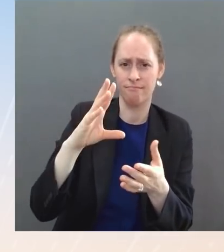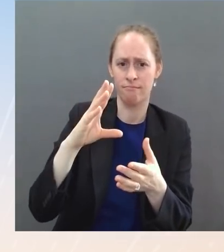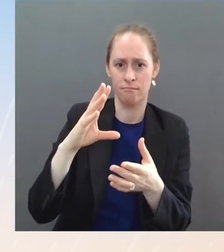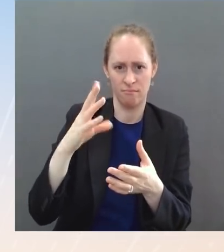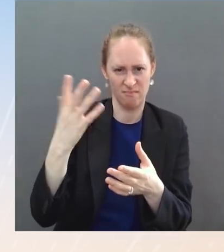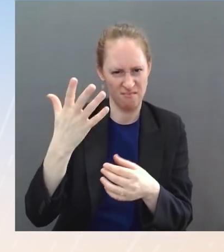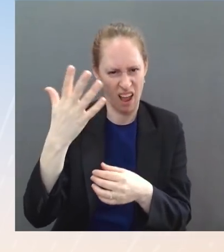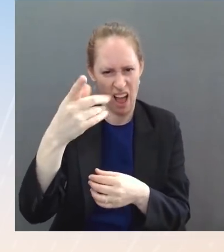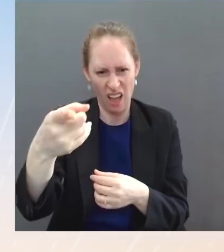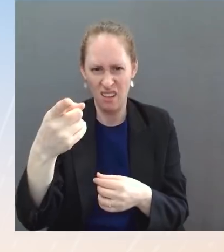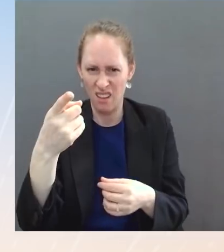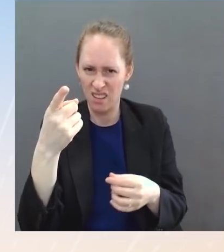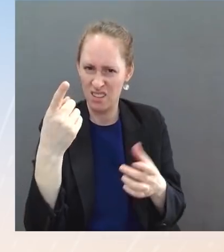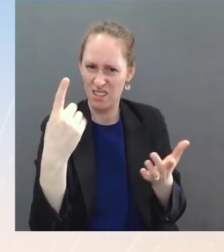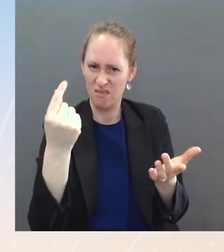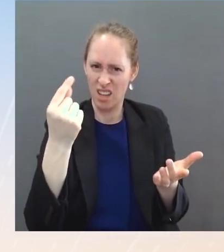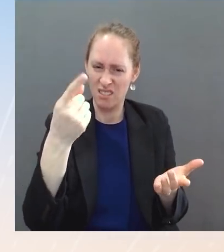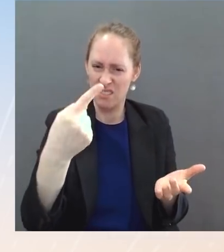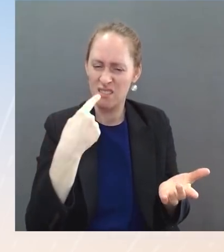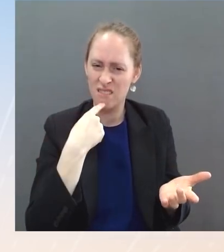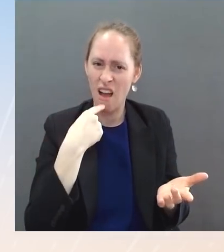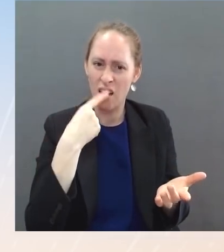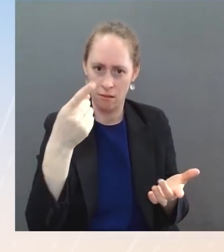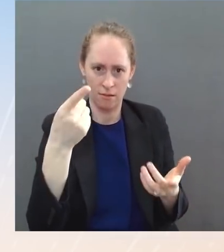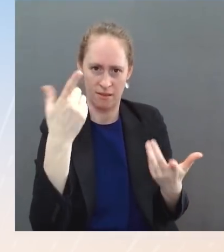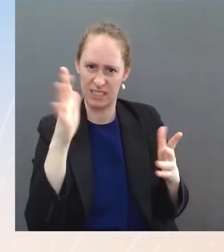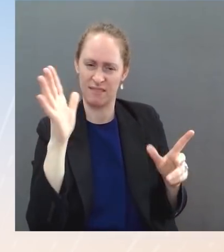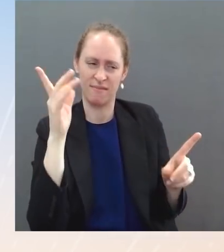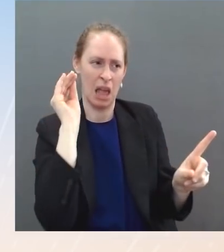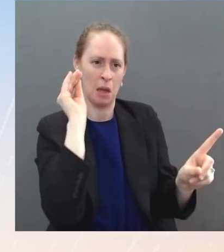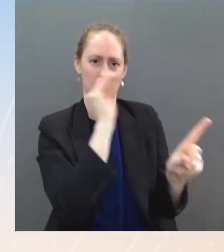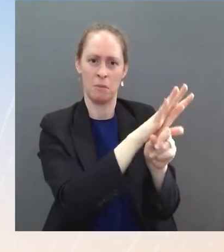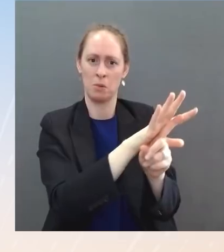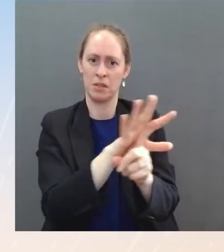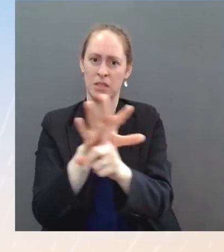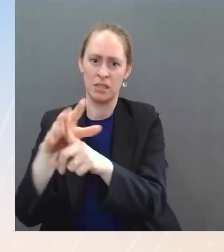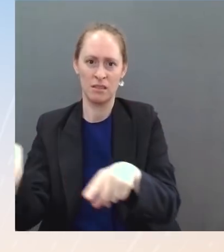I mean, what can we do to sort of fight this information war? Mr. Sullivan: Well, first, I would note